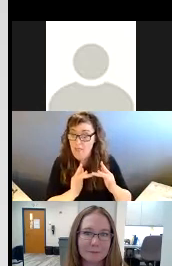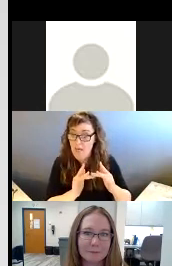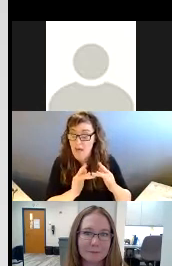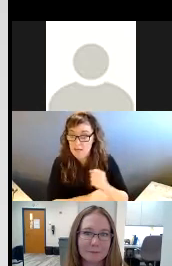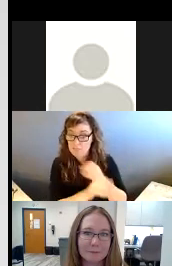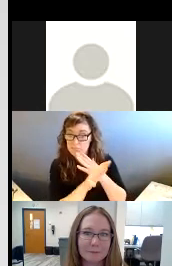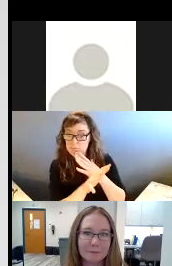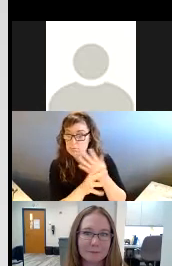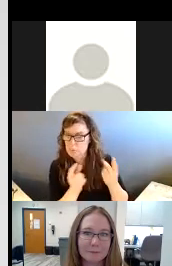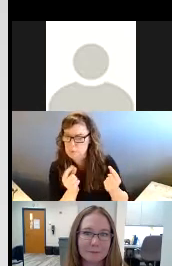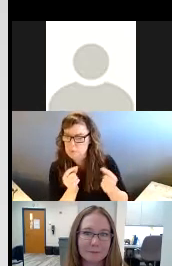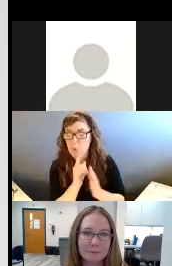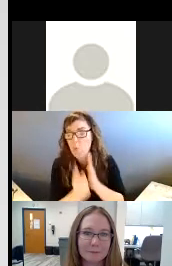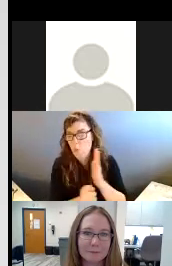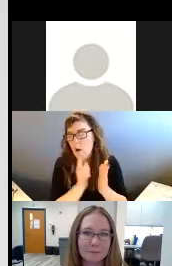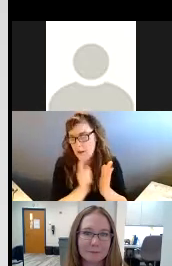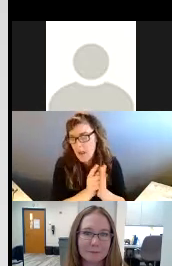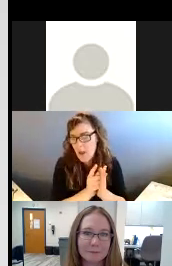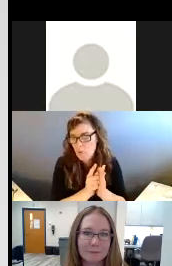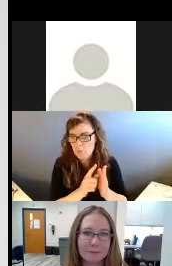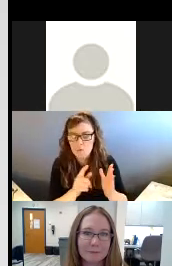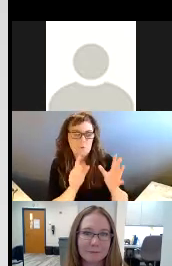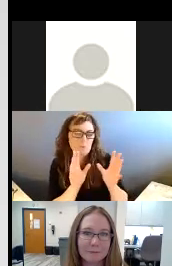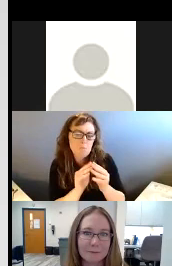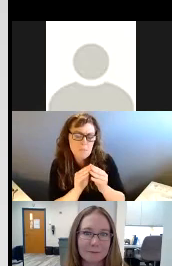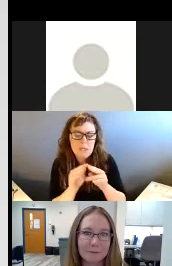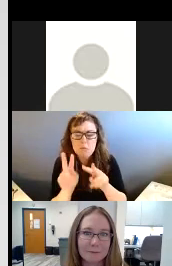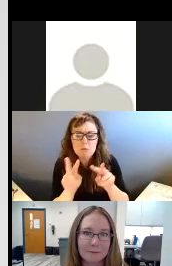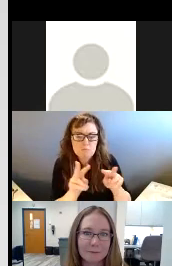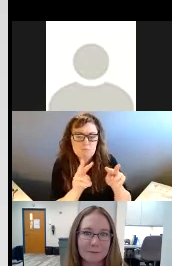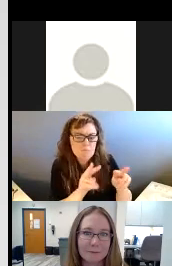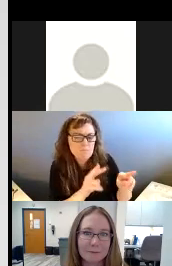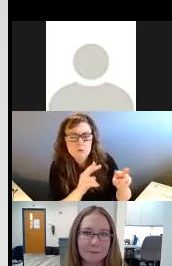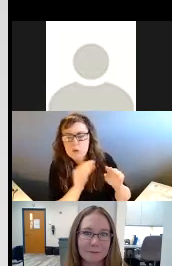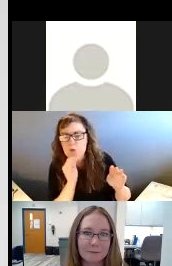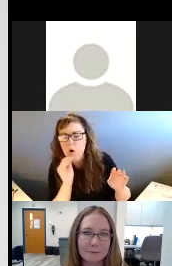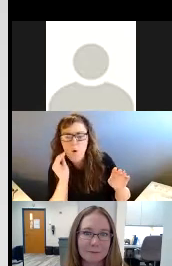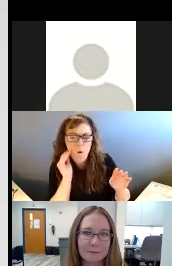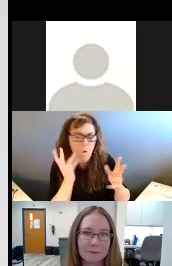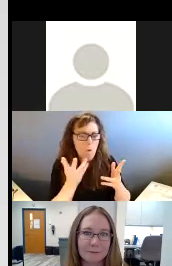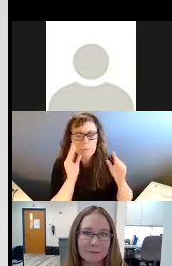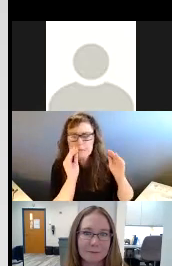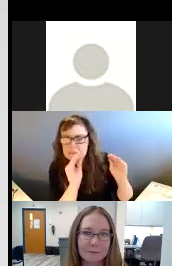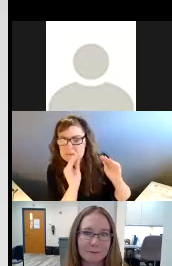DURING THAT TIME WE ARE MEETING, WE ARE SEEING THE LAYOUT OF THE HOME, WE ARE PROVIDING EDUCATION TO THE FAMILY, WE ARE KIND OF TALKING ABOUT HOW THIS